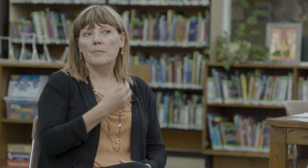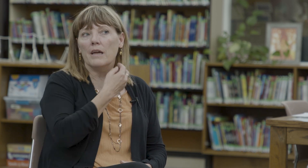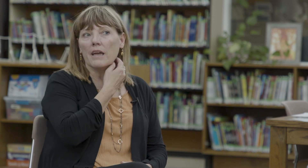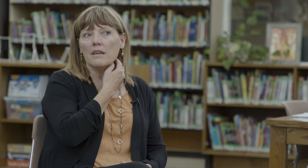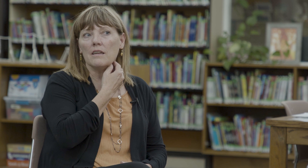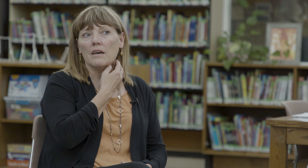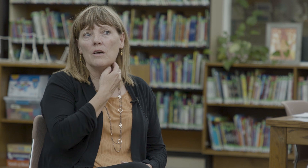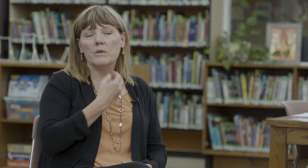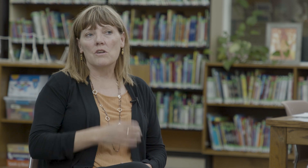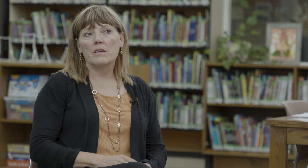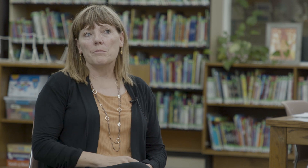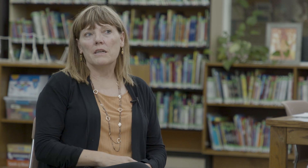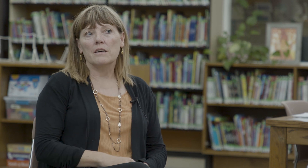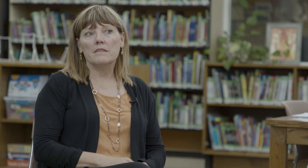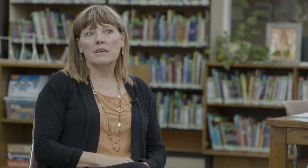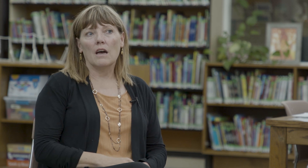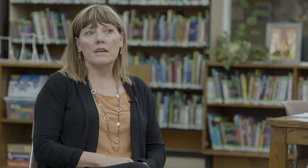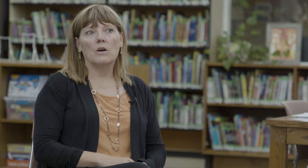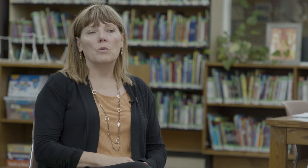And we started it because in Idaho, we